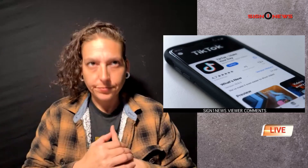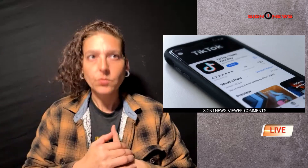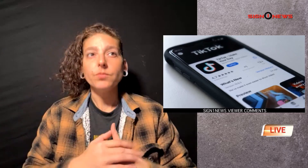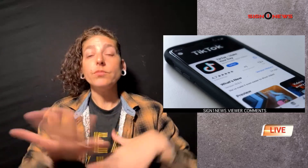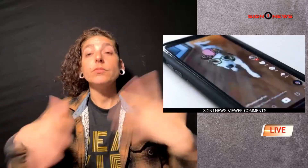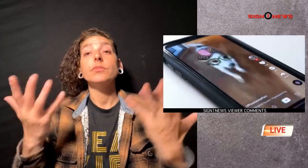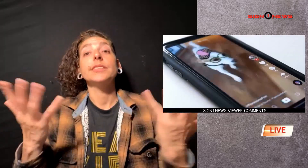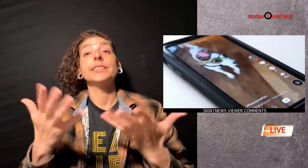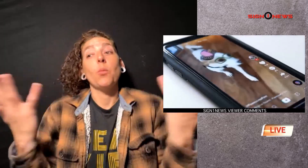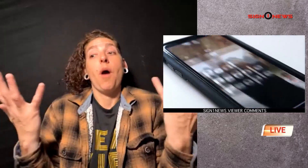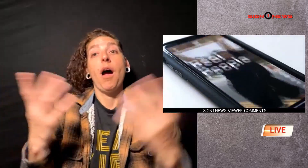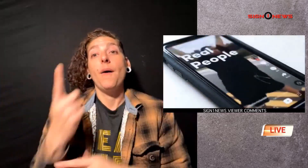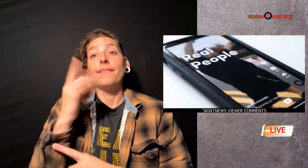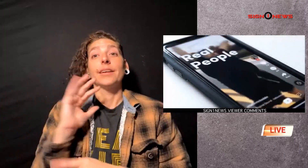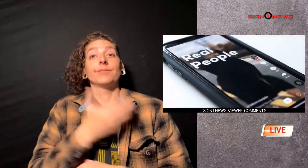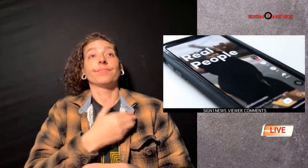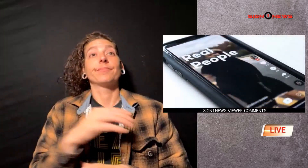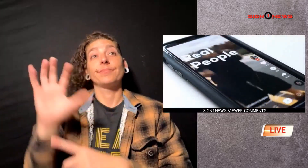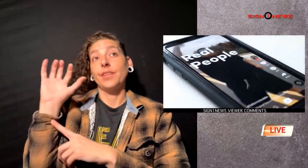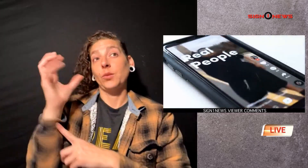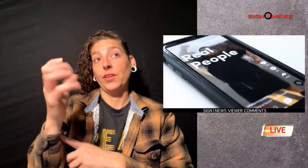here's what some of our Sign1News viewers had to say